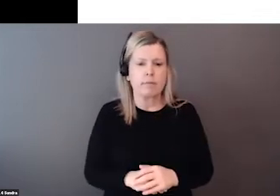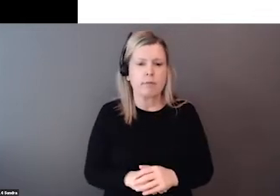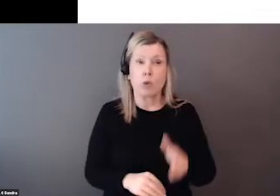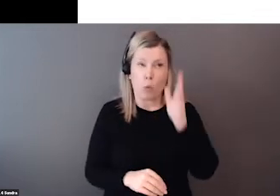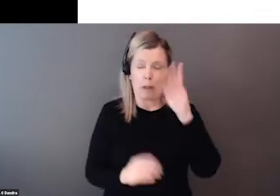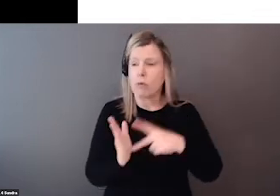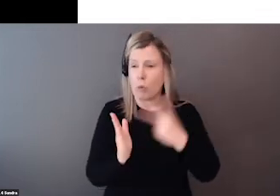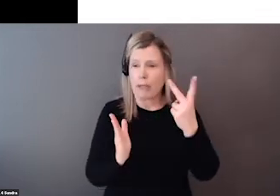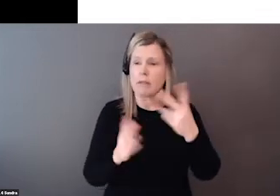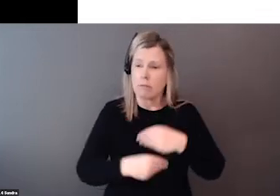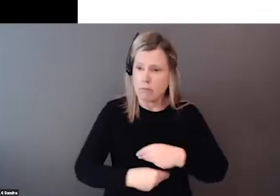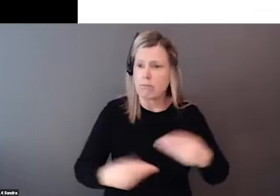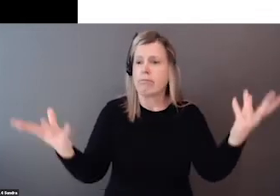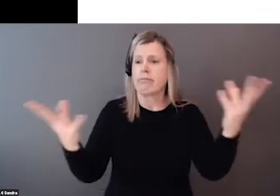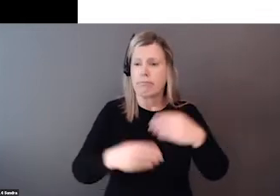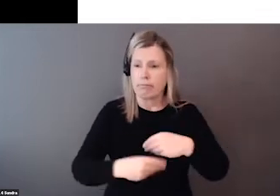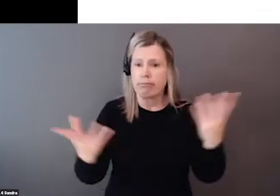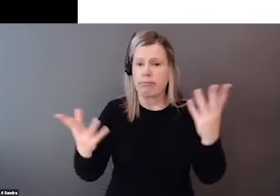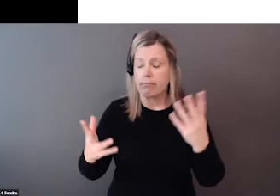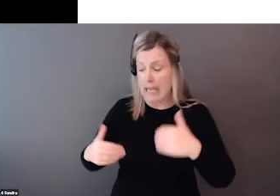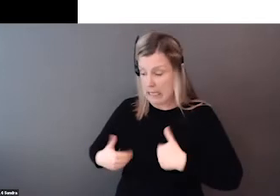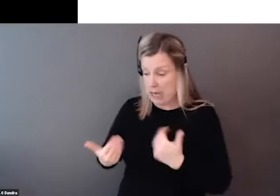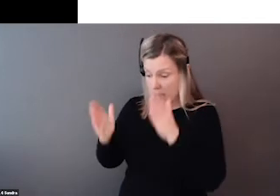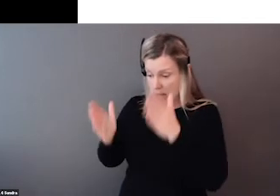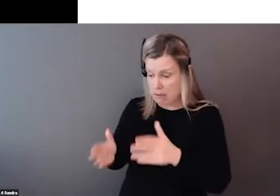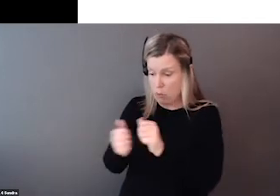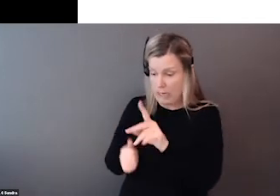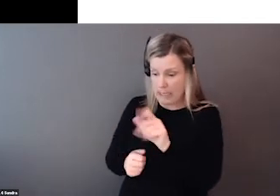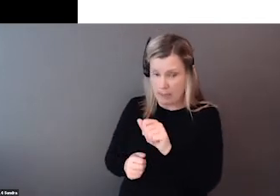we will survey young people with disabilities as well as employment service providers,